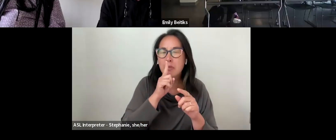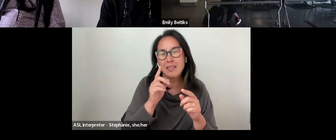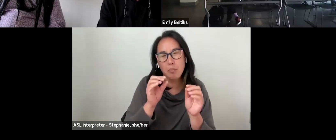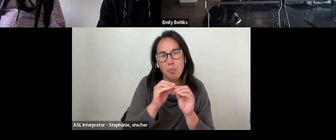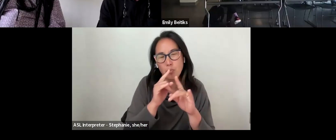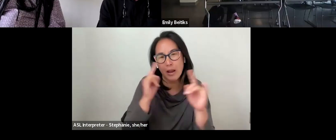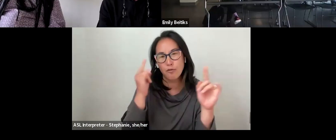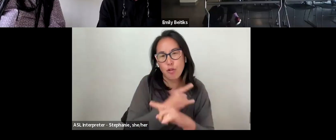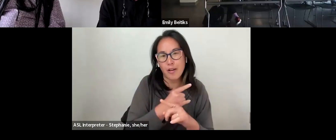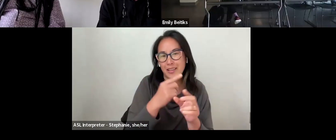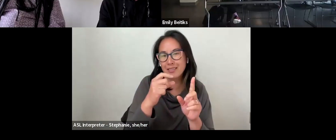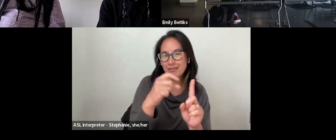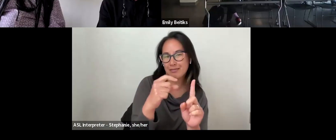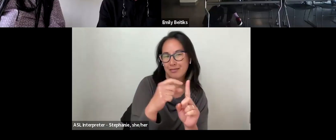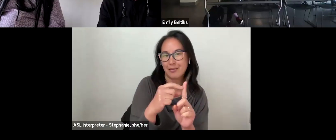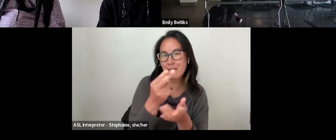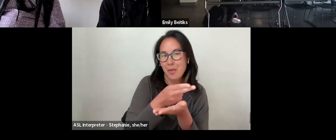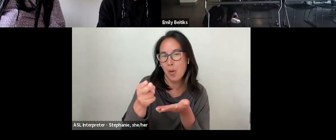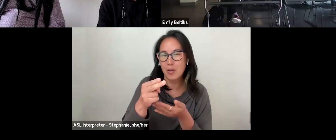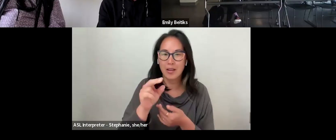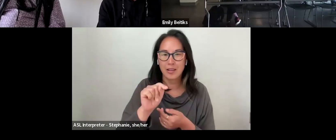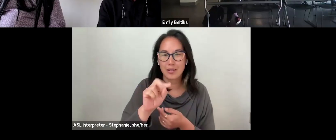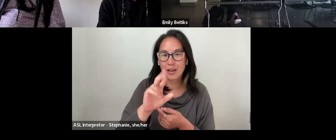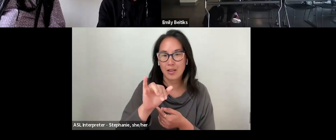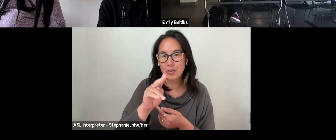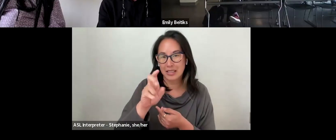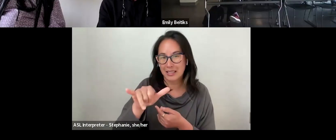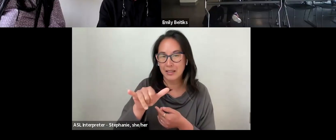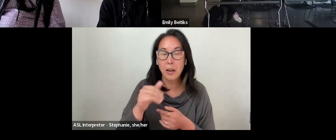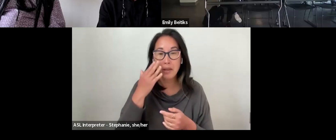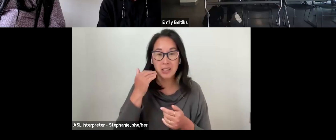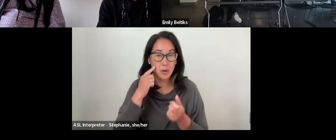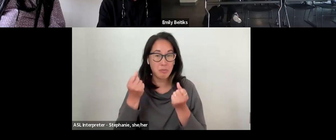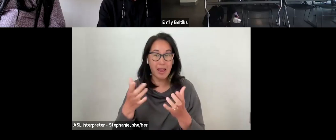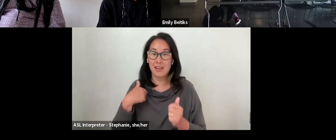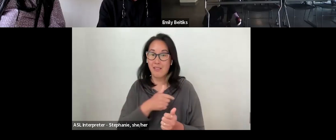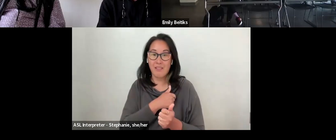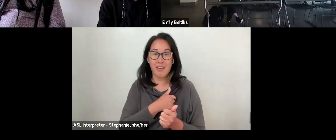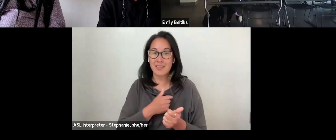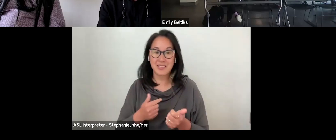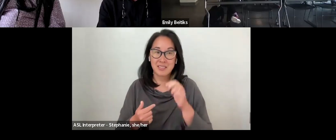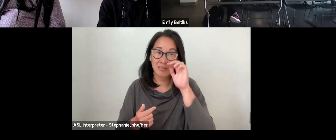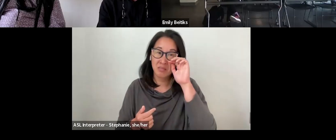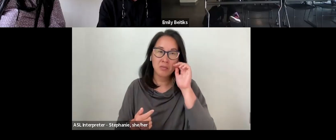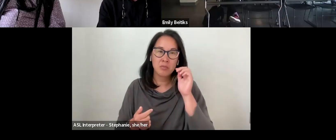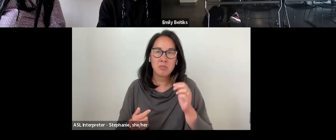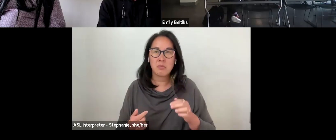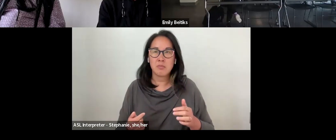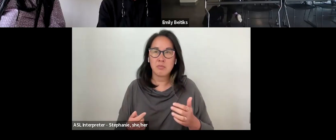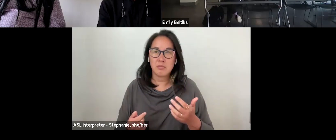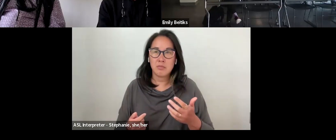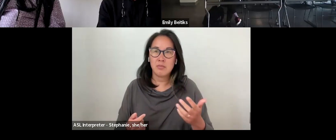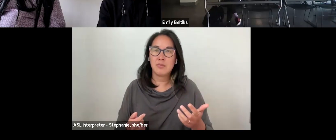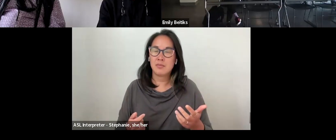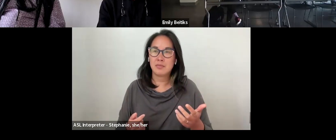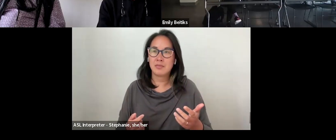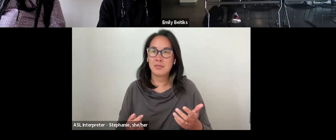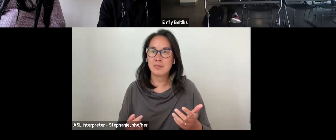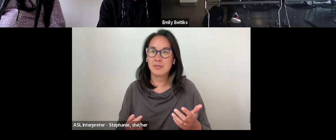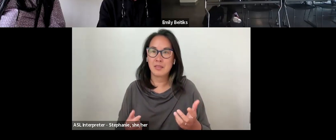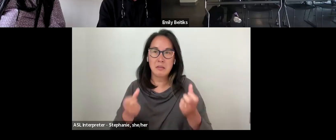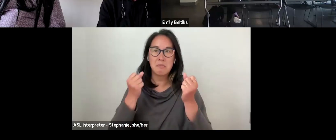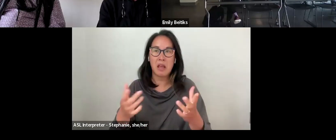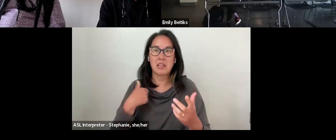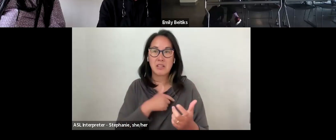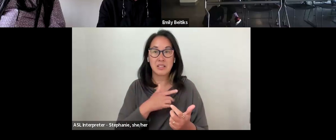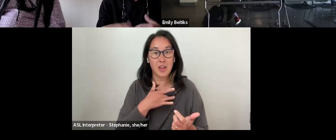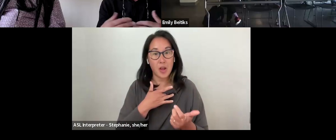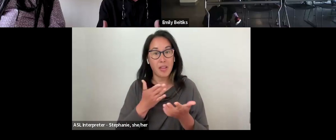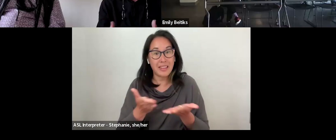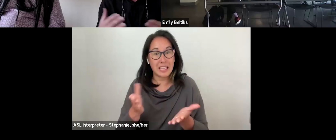Because I think for a lot of us, it doesn't feel as if things were fixed after, you know,